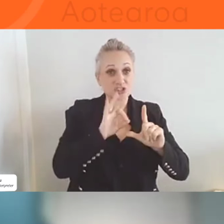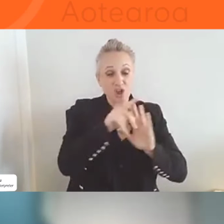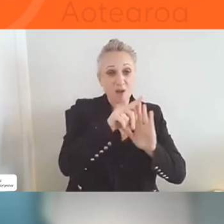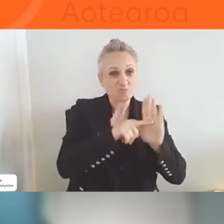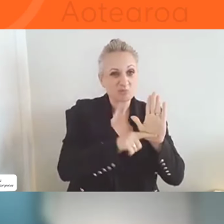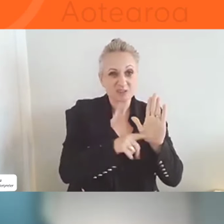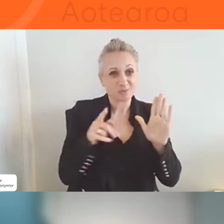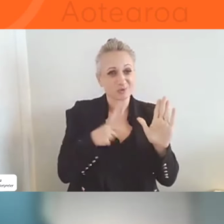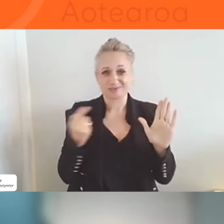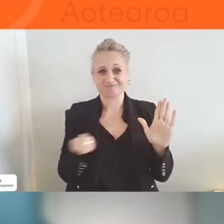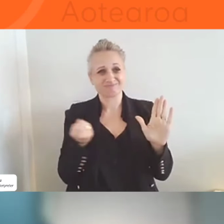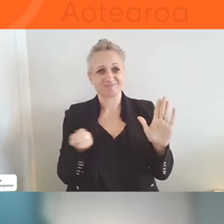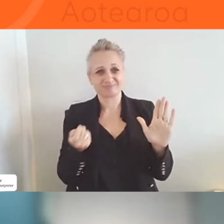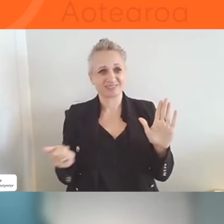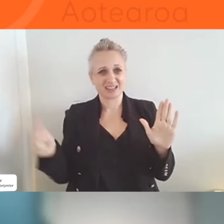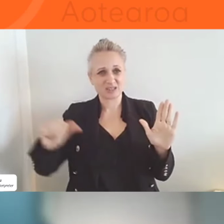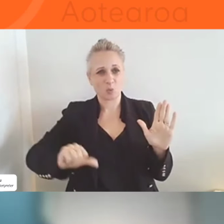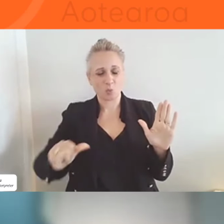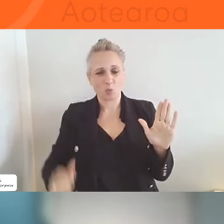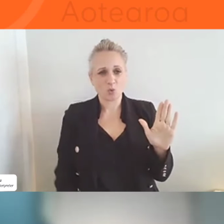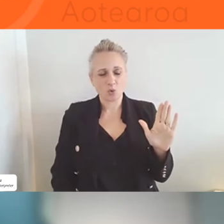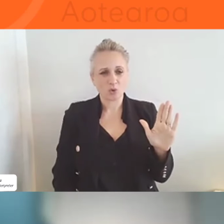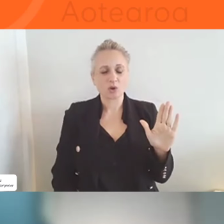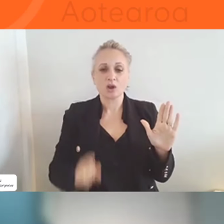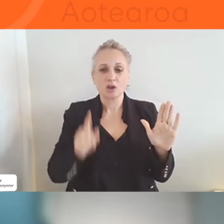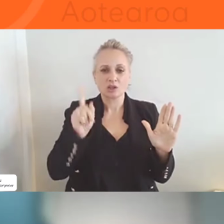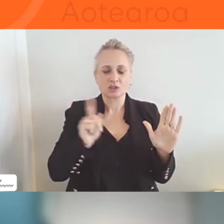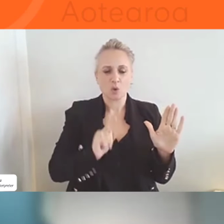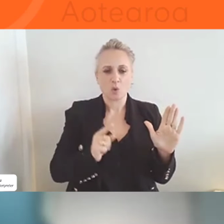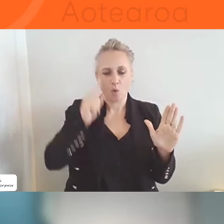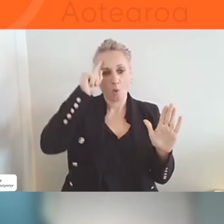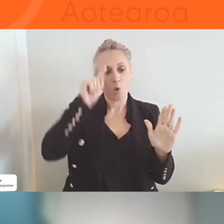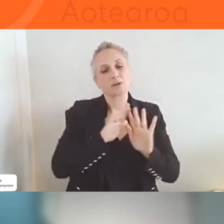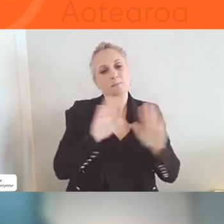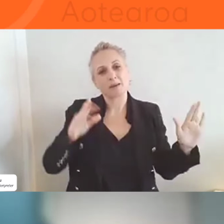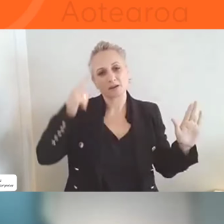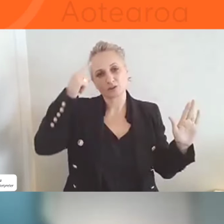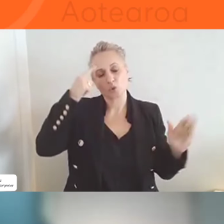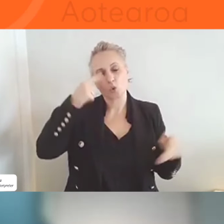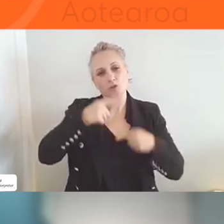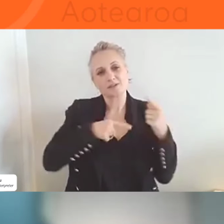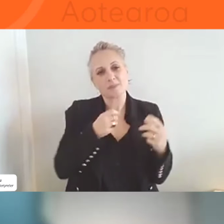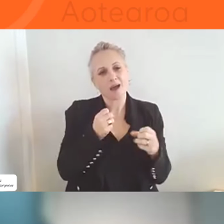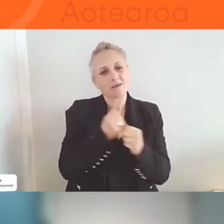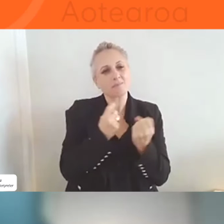the panel's thoughts on balancing making things maybe more customisable